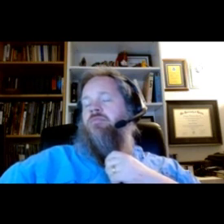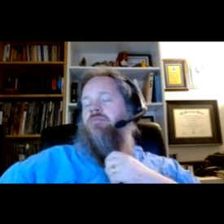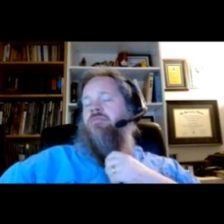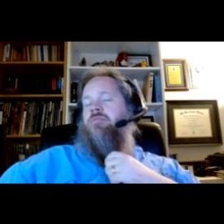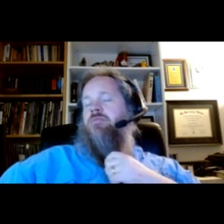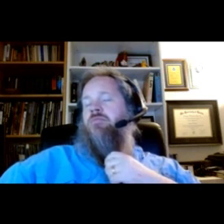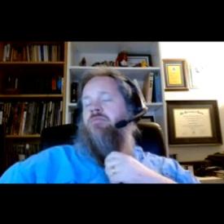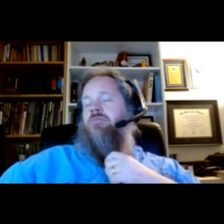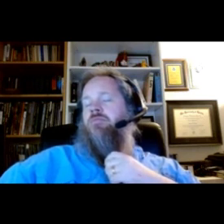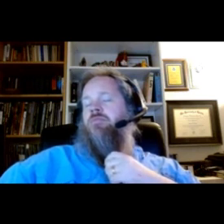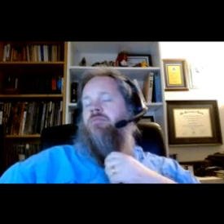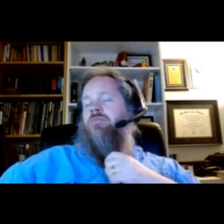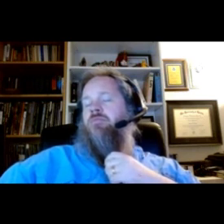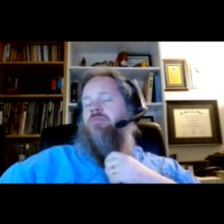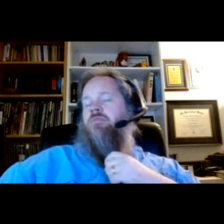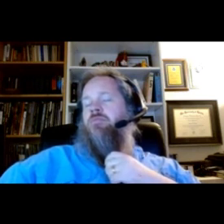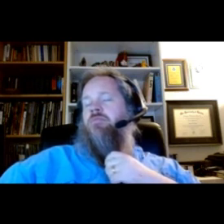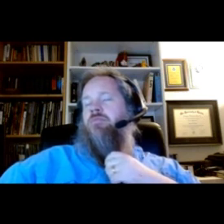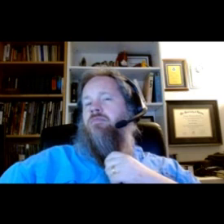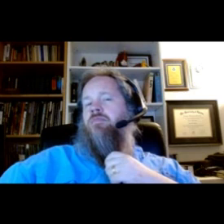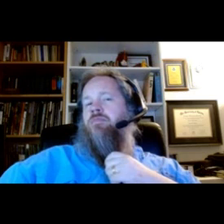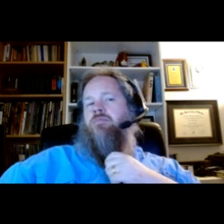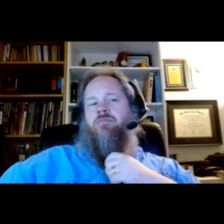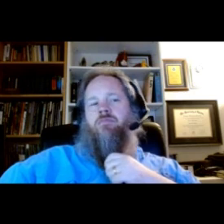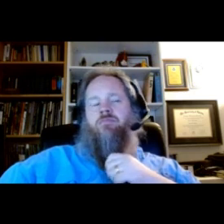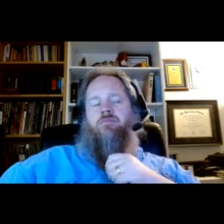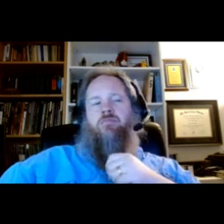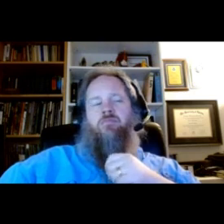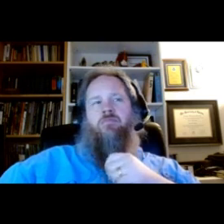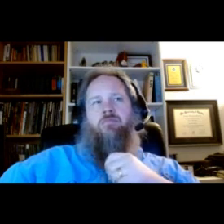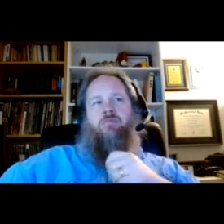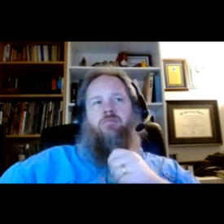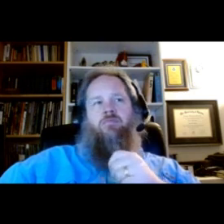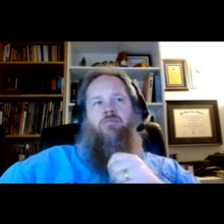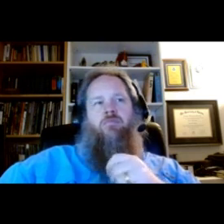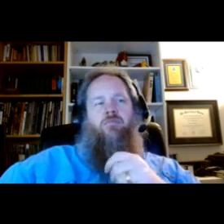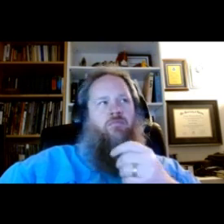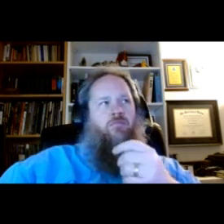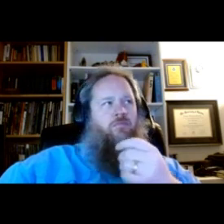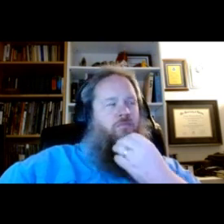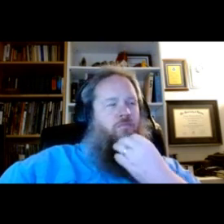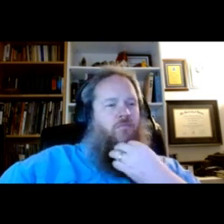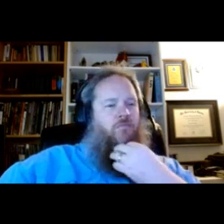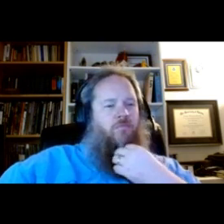expenses to provide bilingual training for eligible ready to